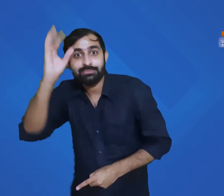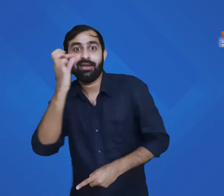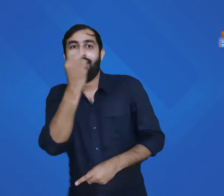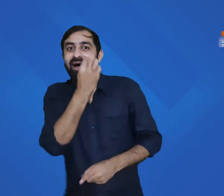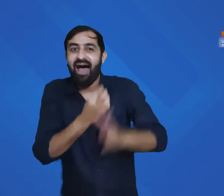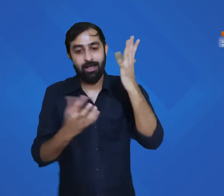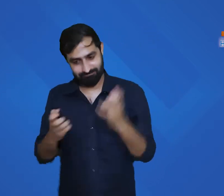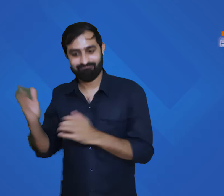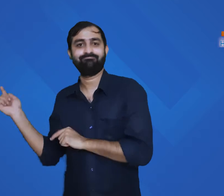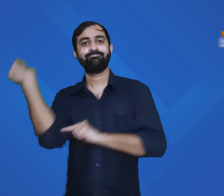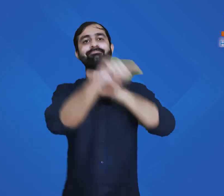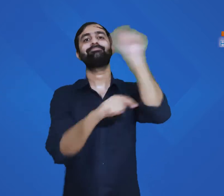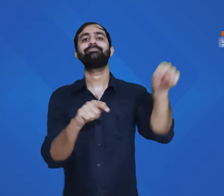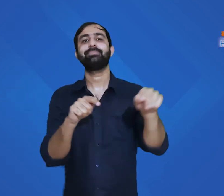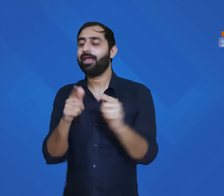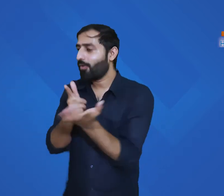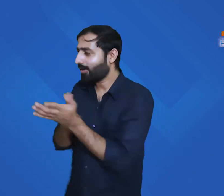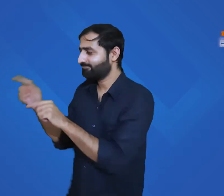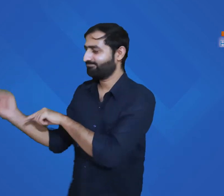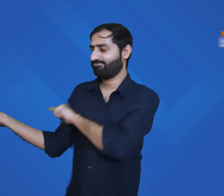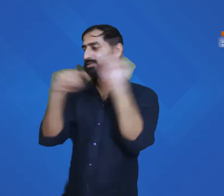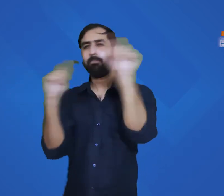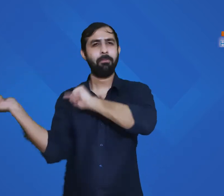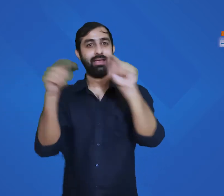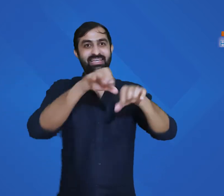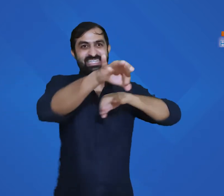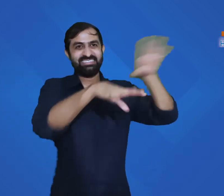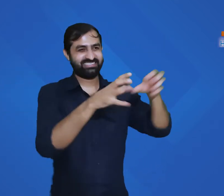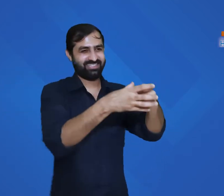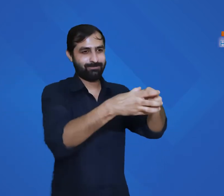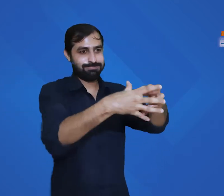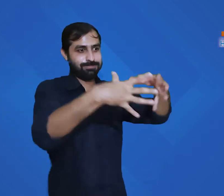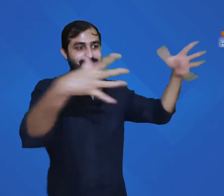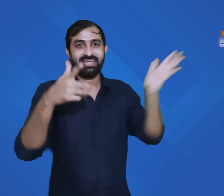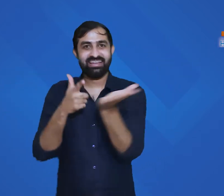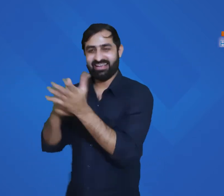This was a movement when urbanization took place. This resulted